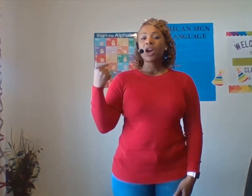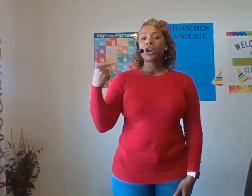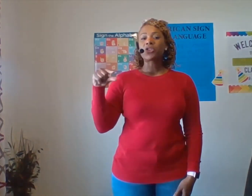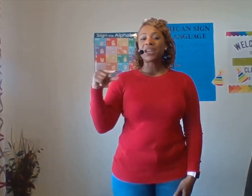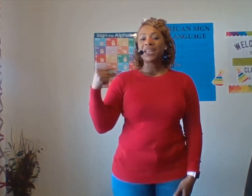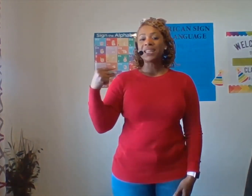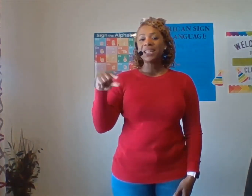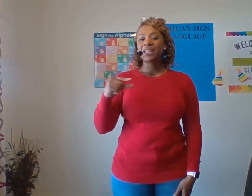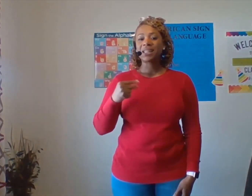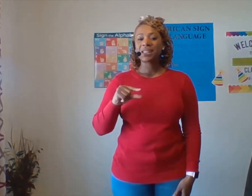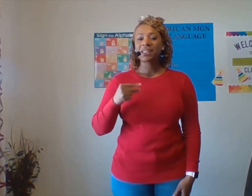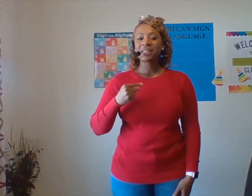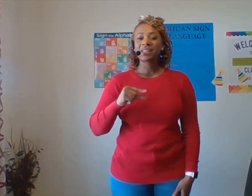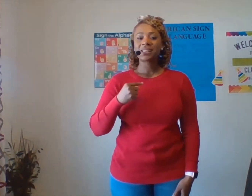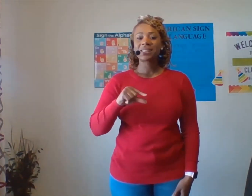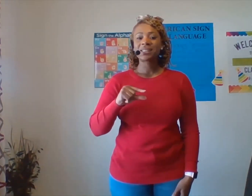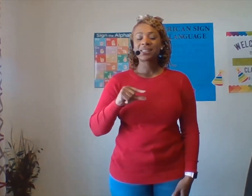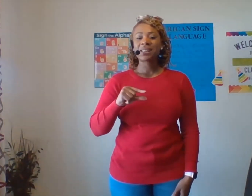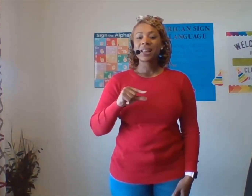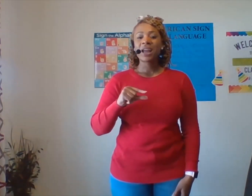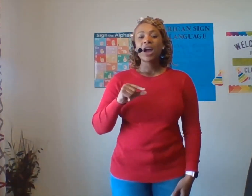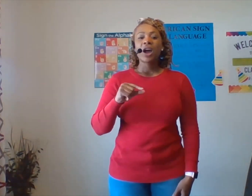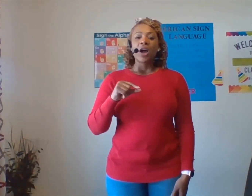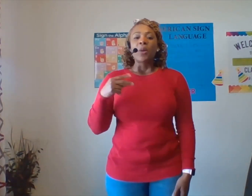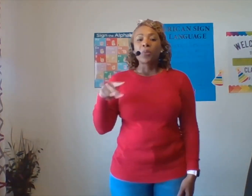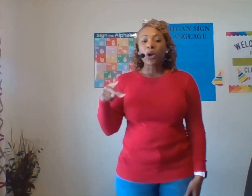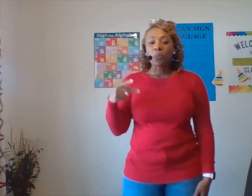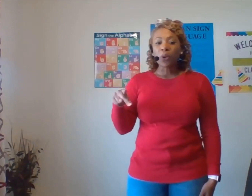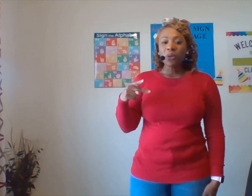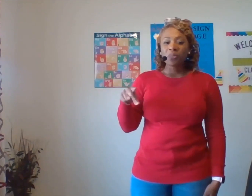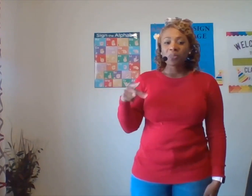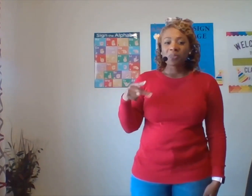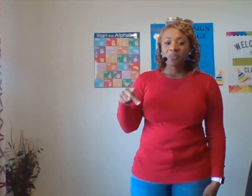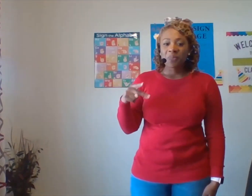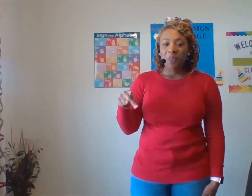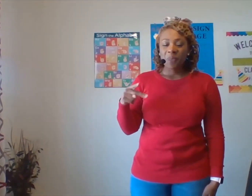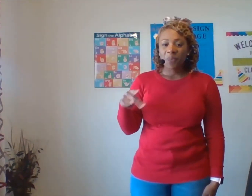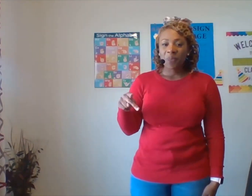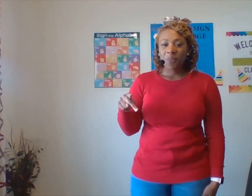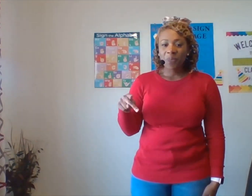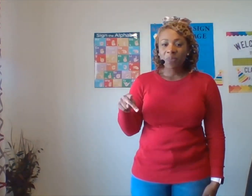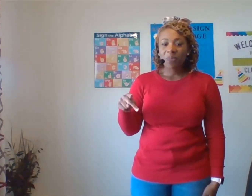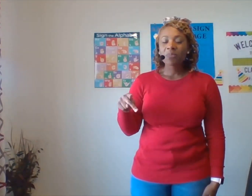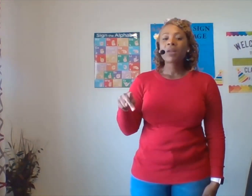Green purple